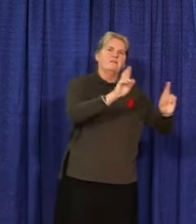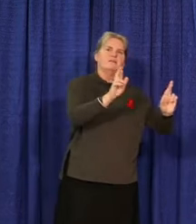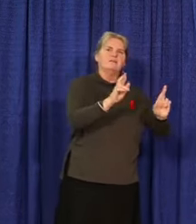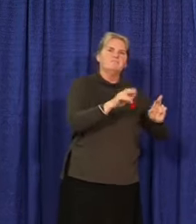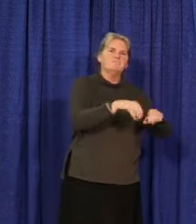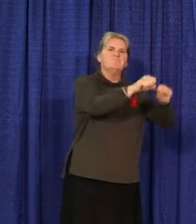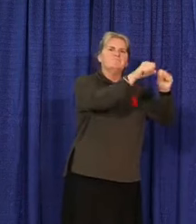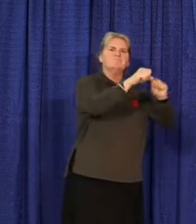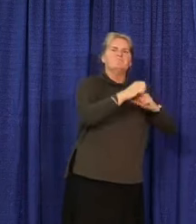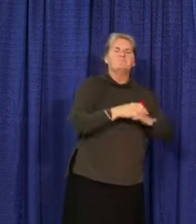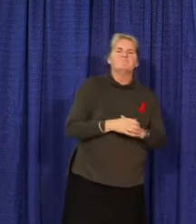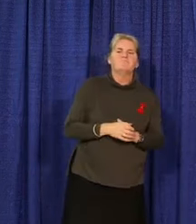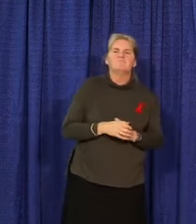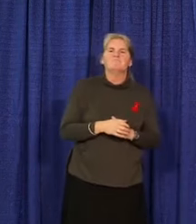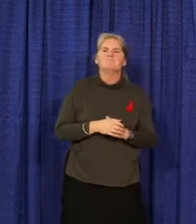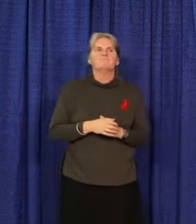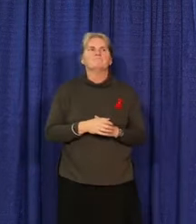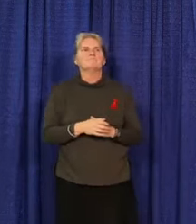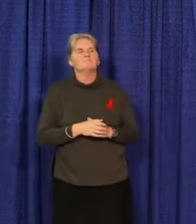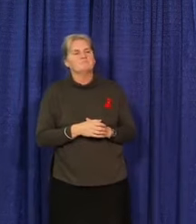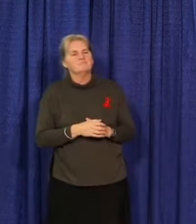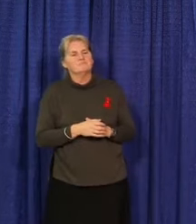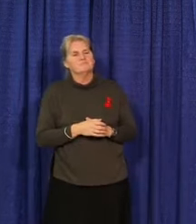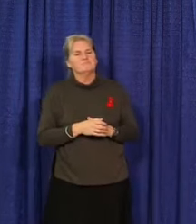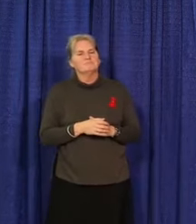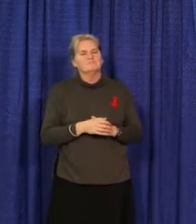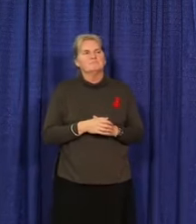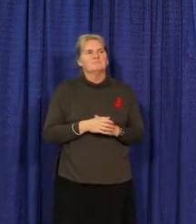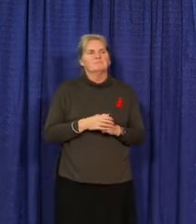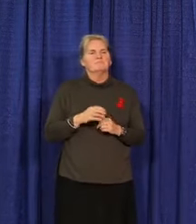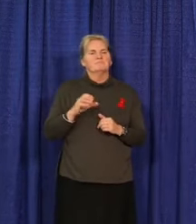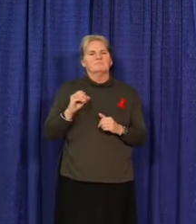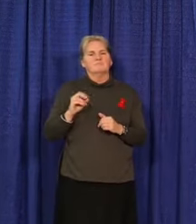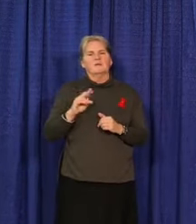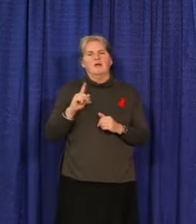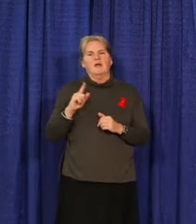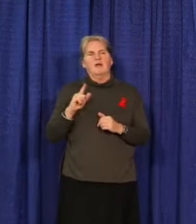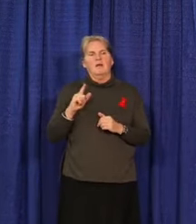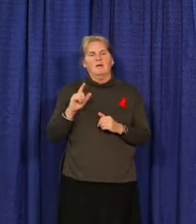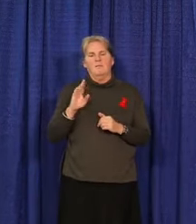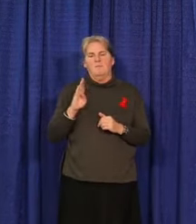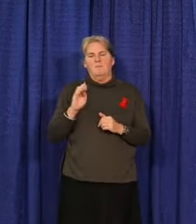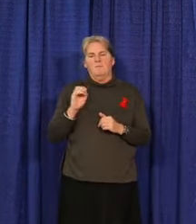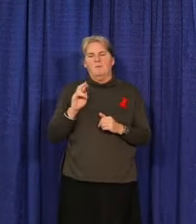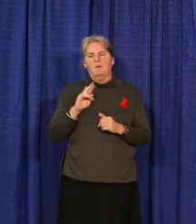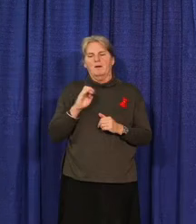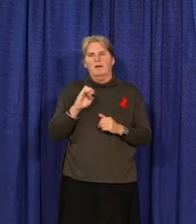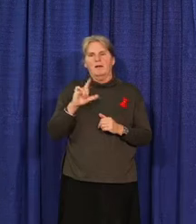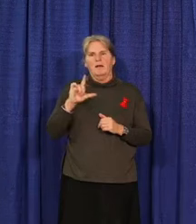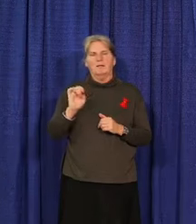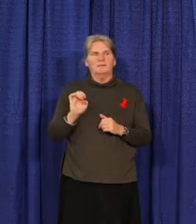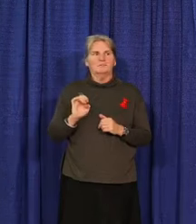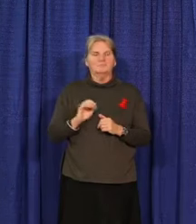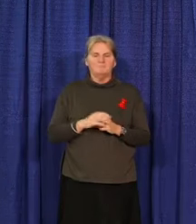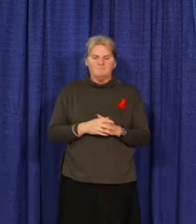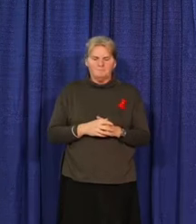boréale? Reporter: